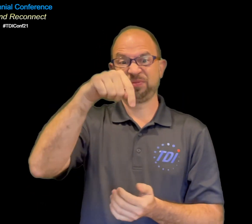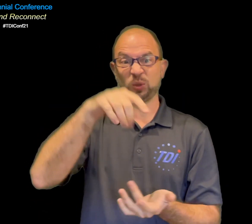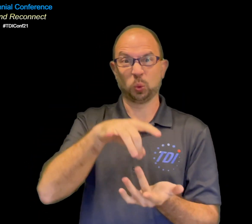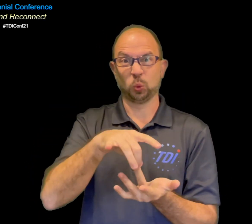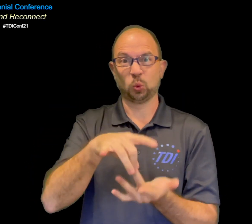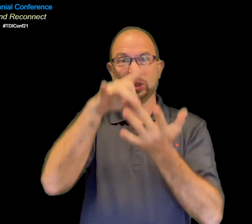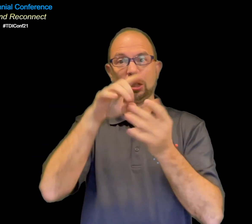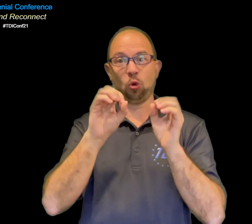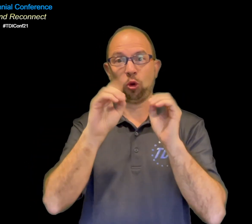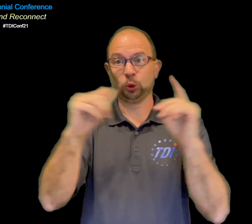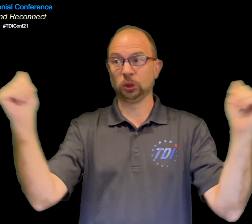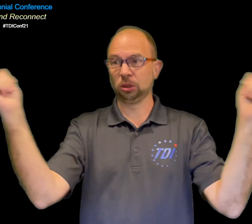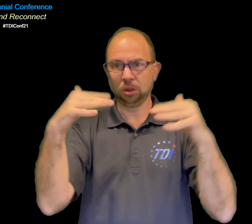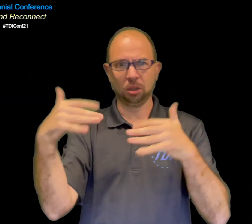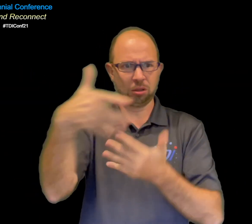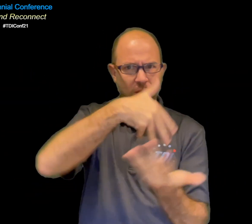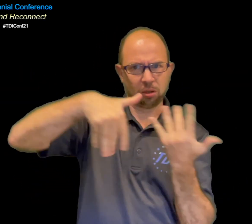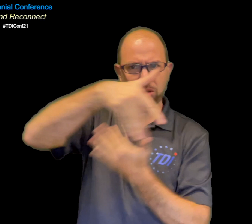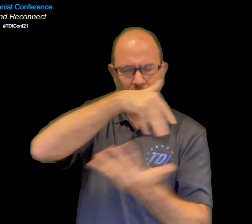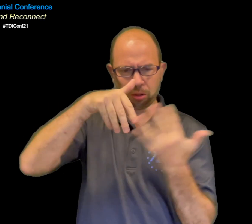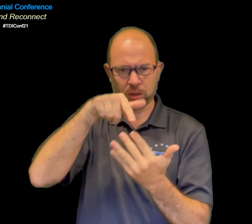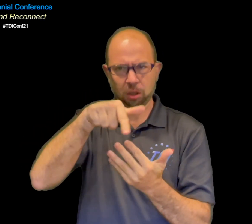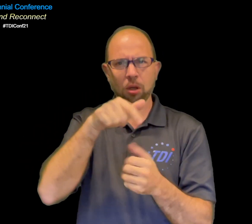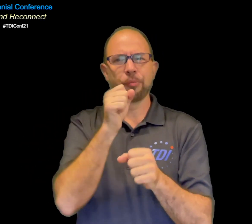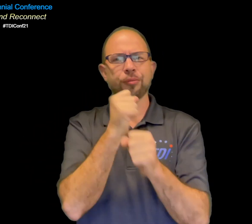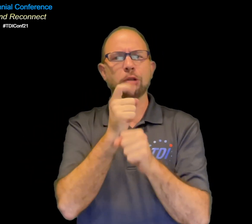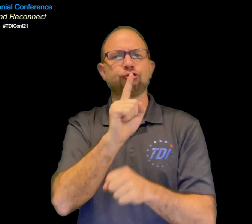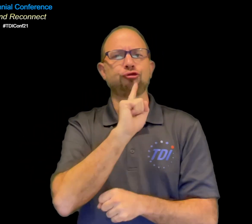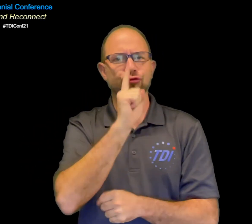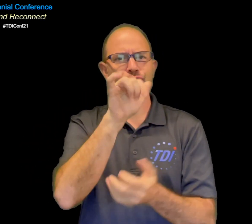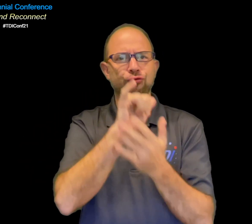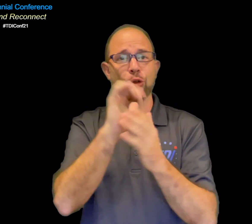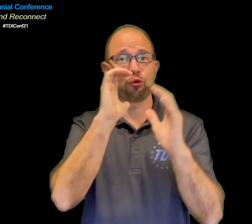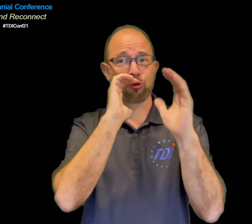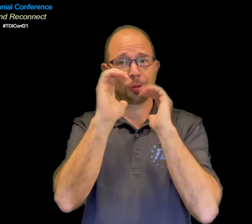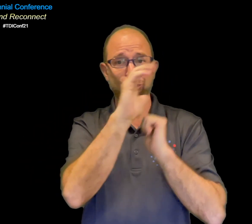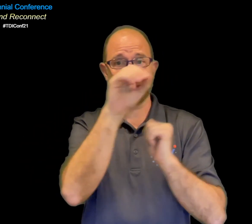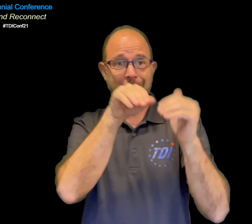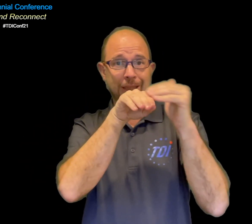This unique interaction is our best opportunity to make sure communication and